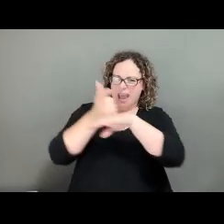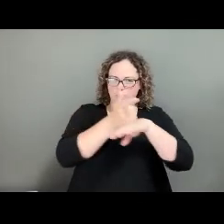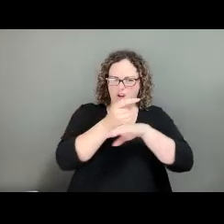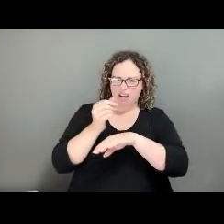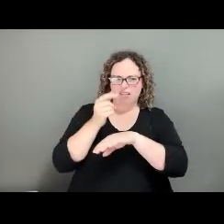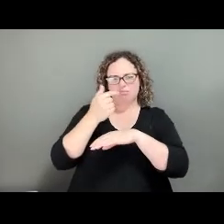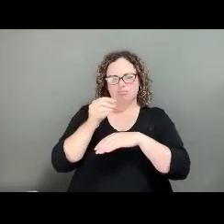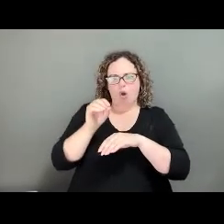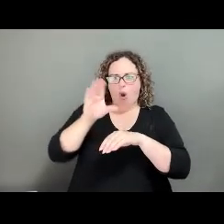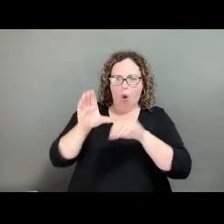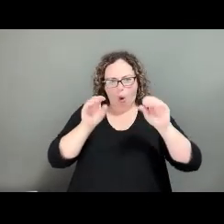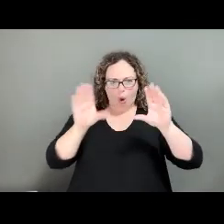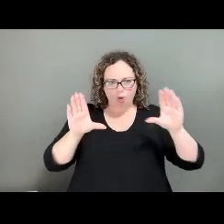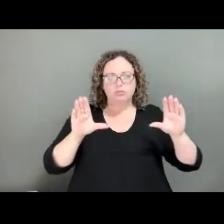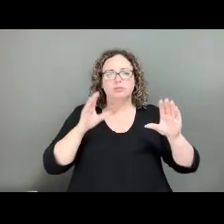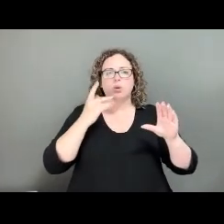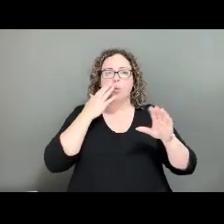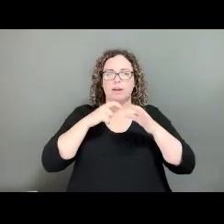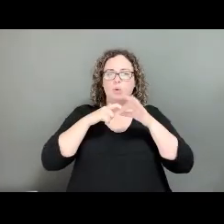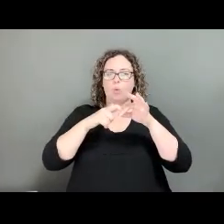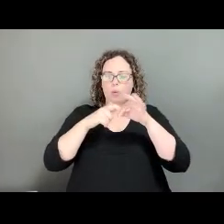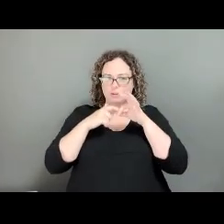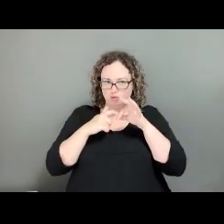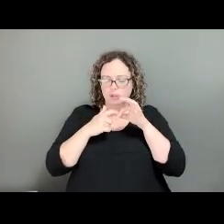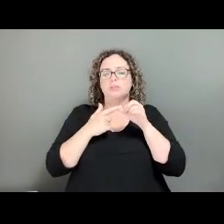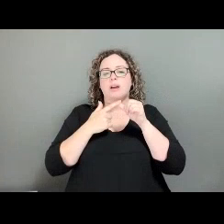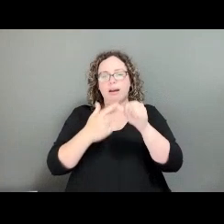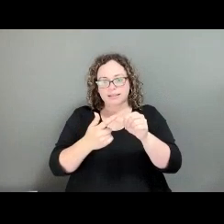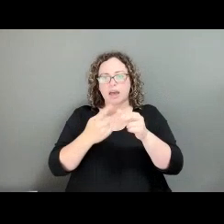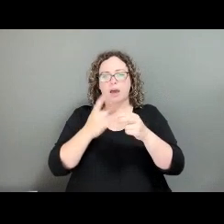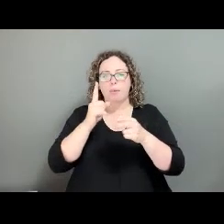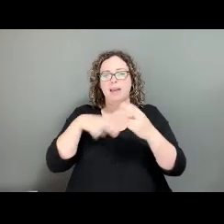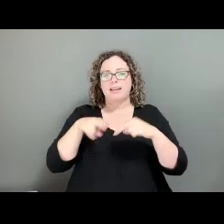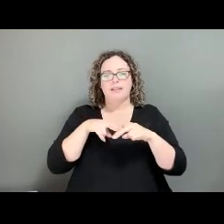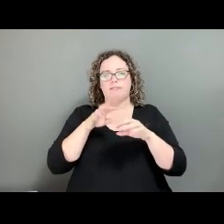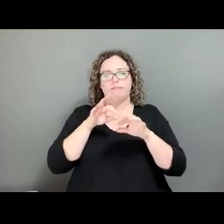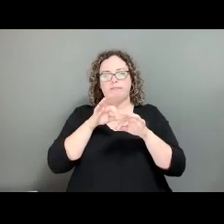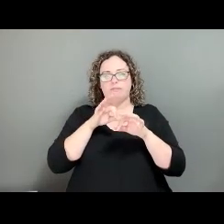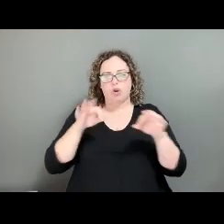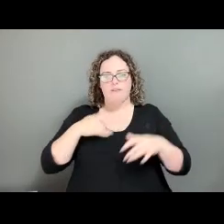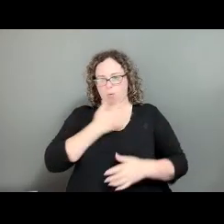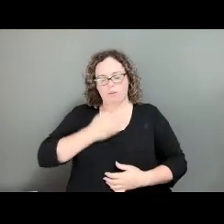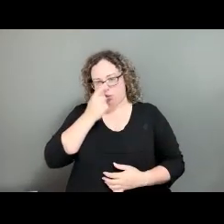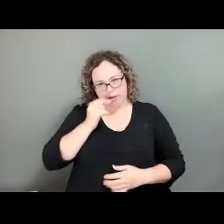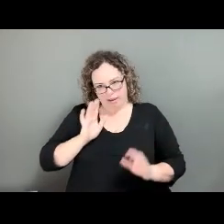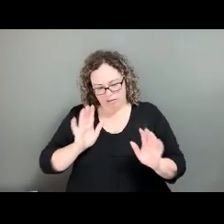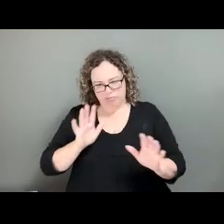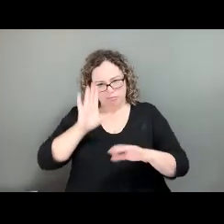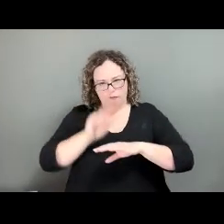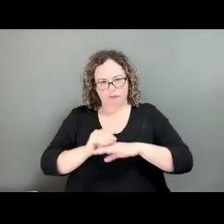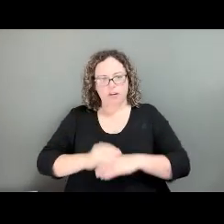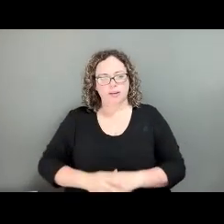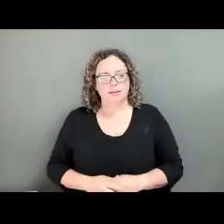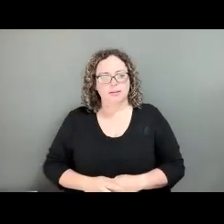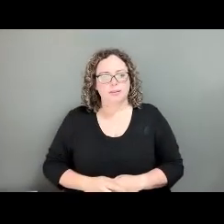or don't feel comfortable with that. And if at any time you feel uncomfortable